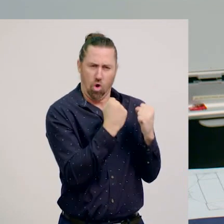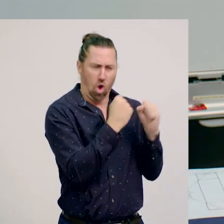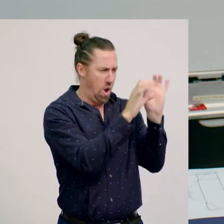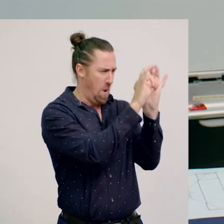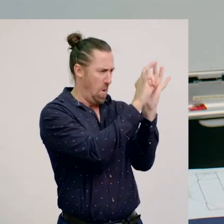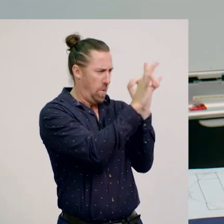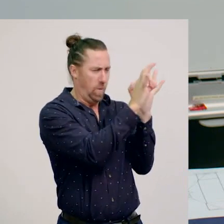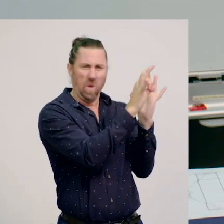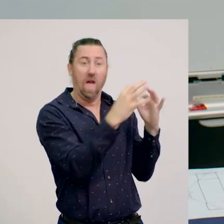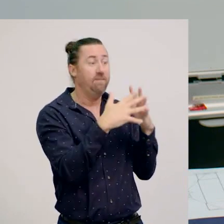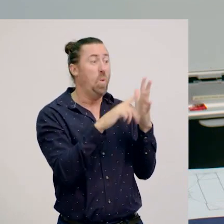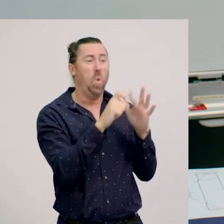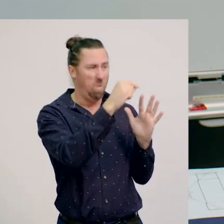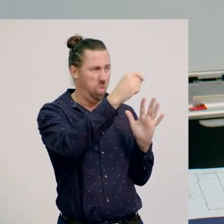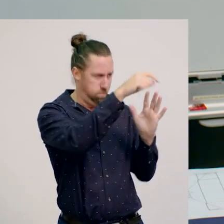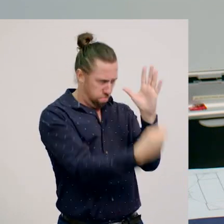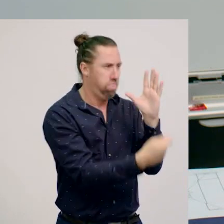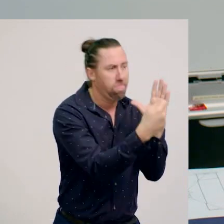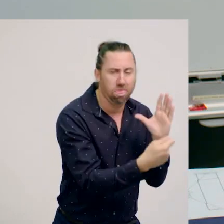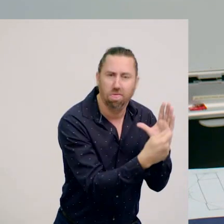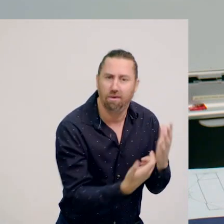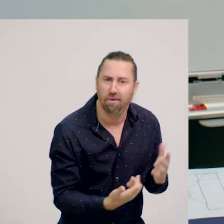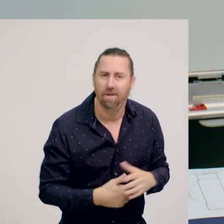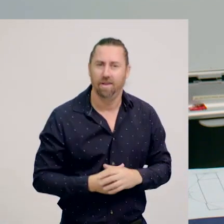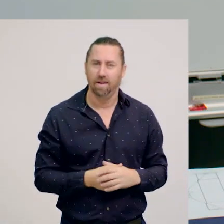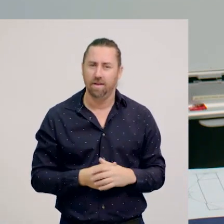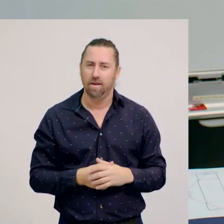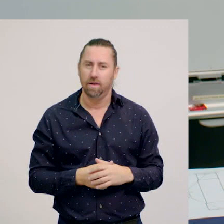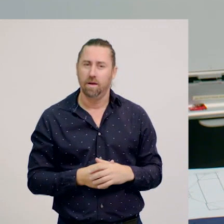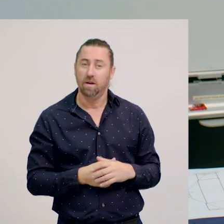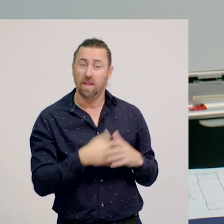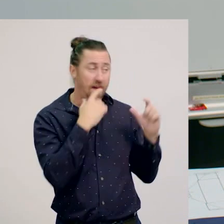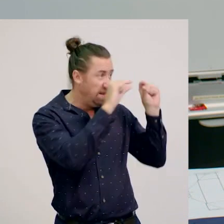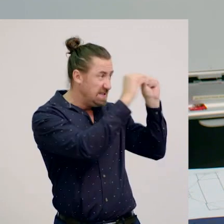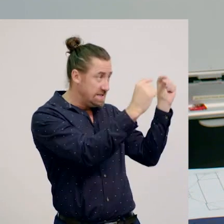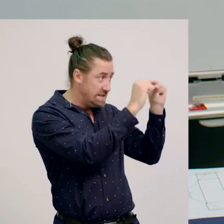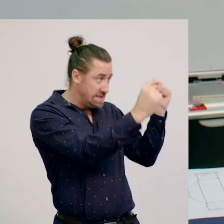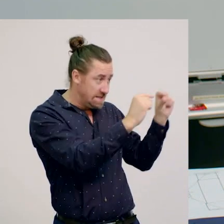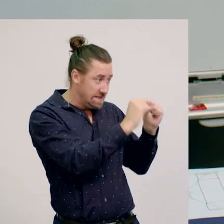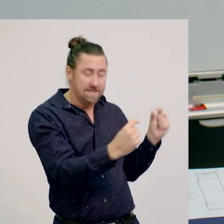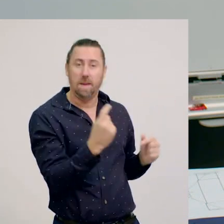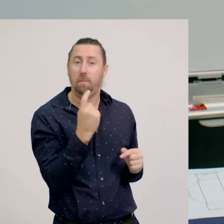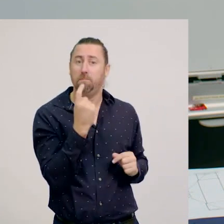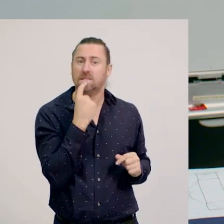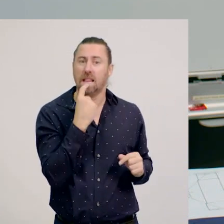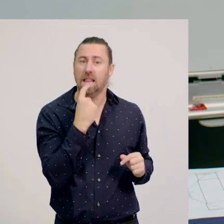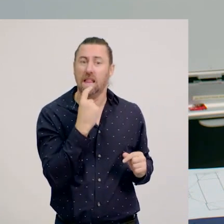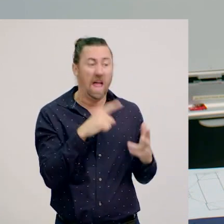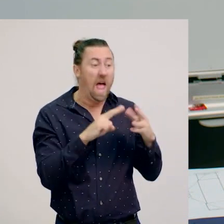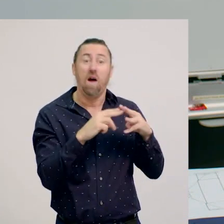Wouldn’t work to make that out of wood. These bars that the strings rest on, they're metal, so they don't wear out like wood.